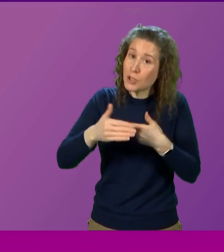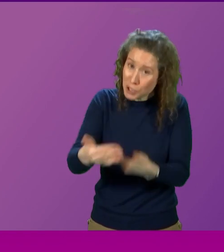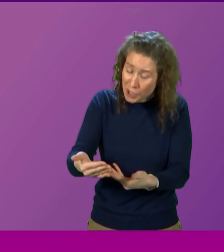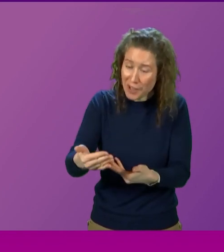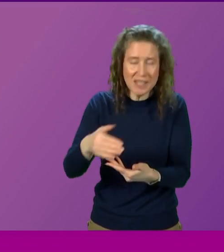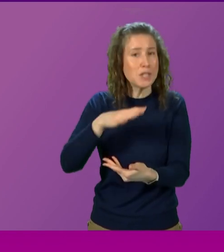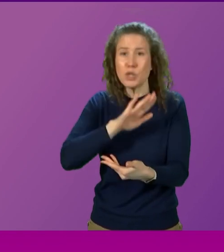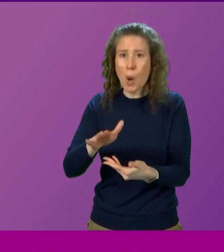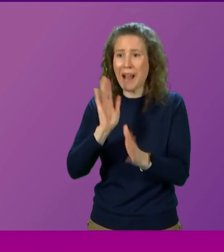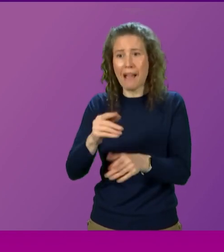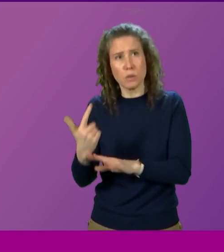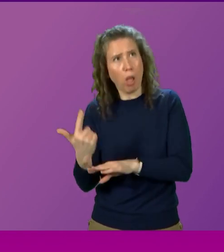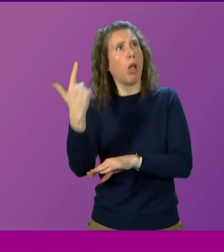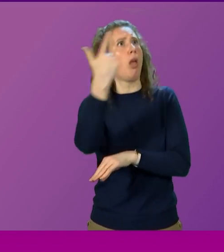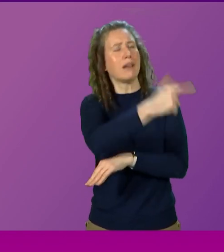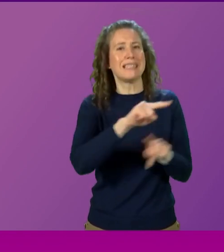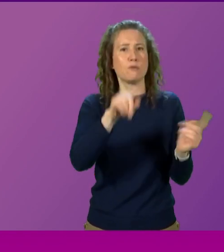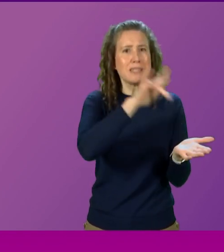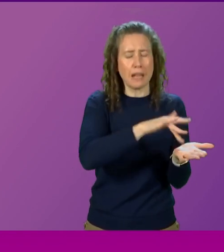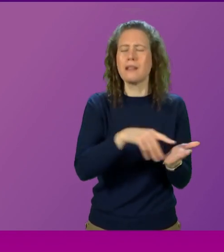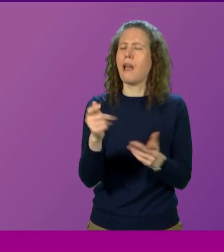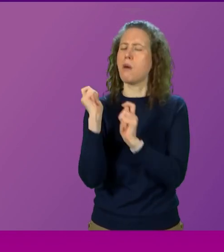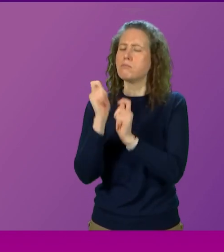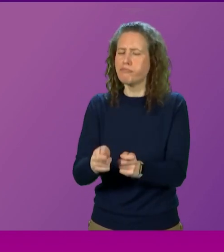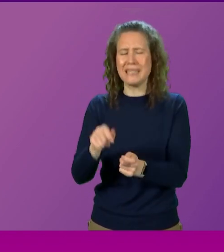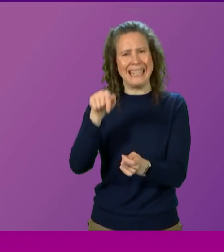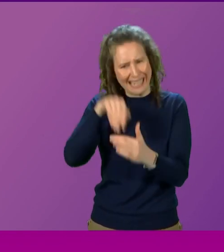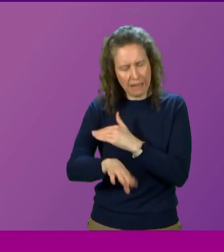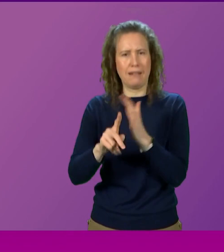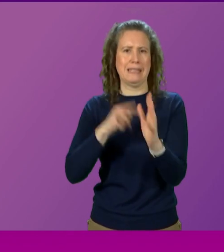do not go for treatment to another centre but get good-quality treatment in NHS Tayside.